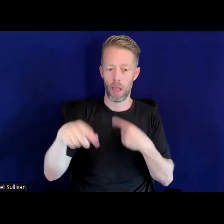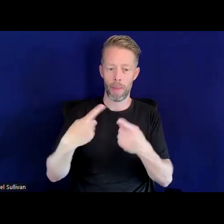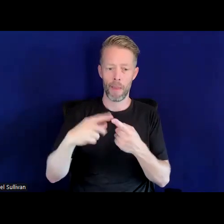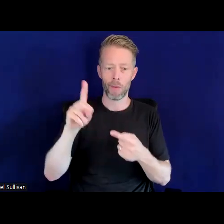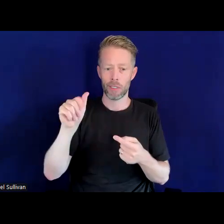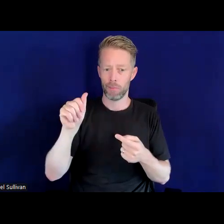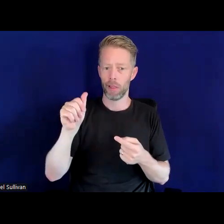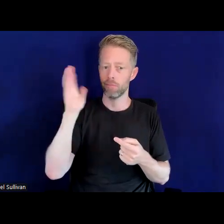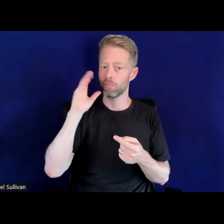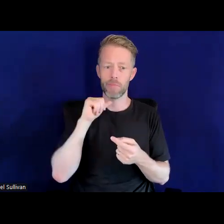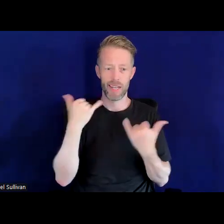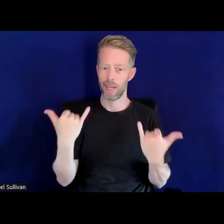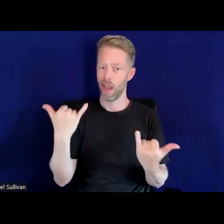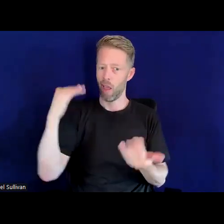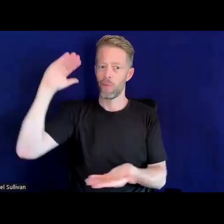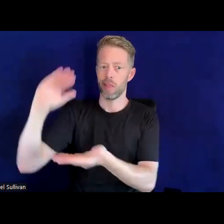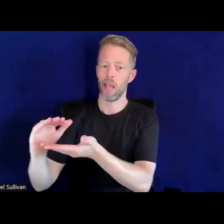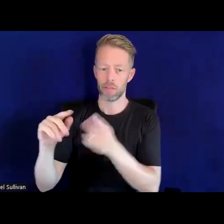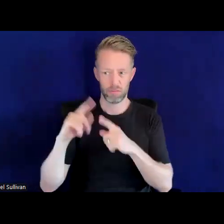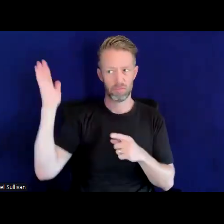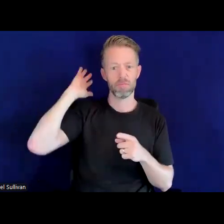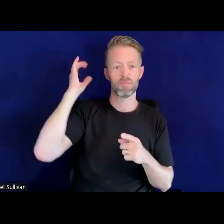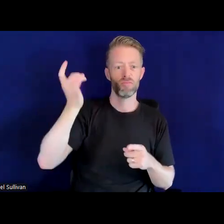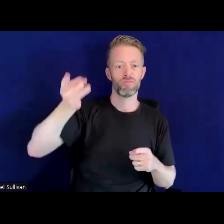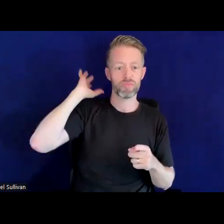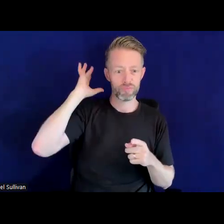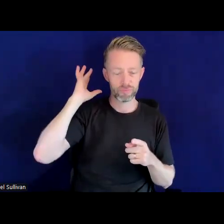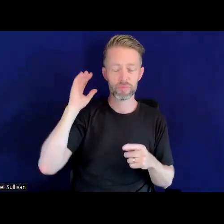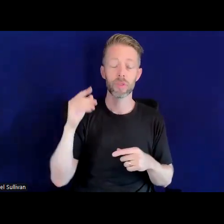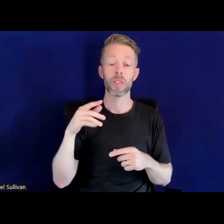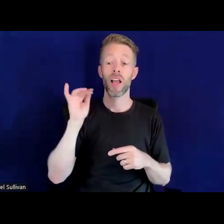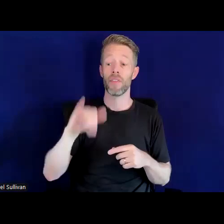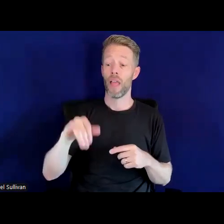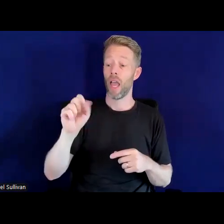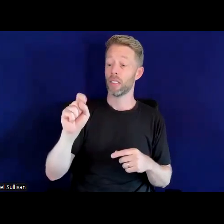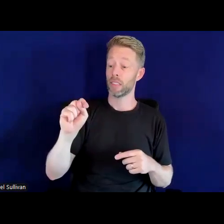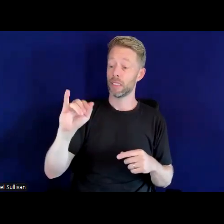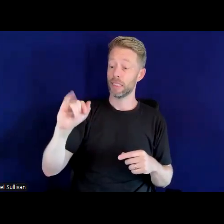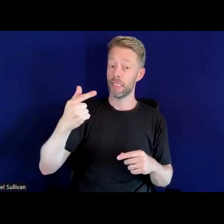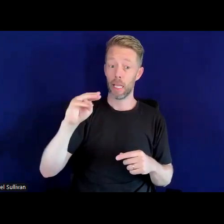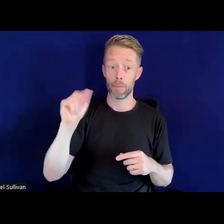is that I as a young adolescent internalized the stigma that was